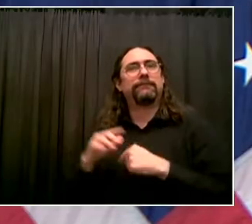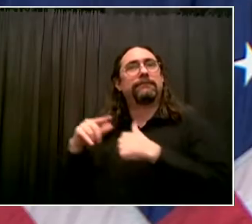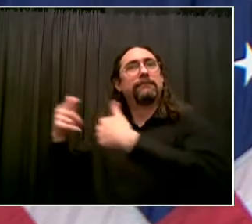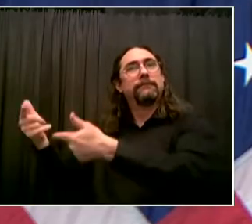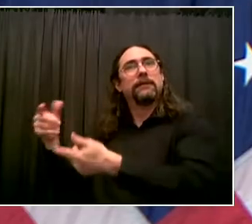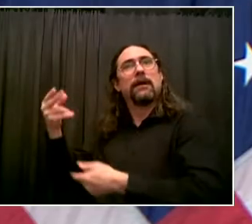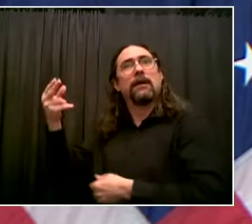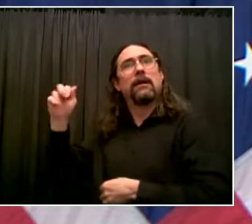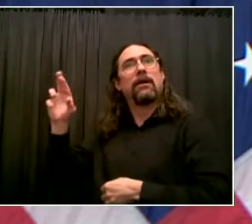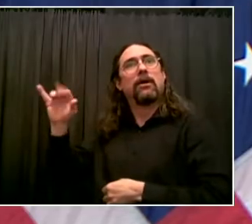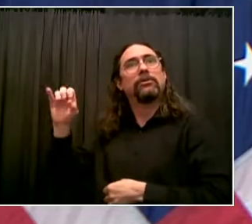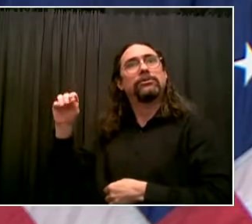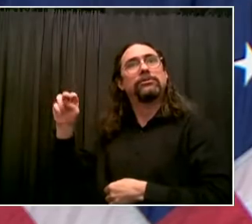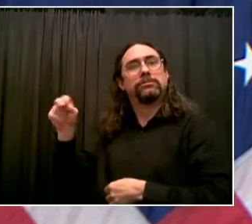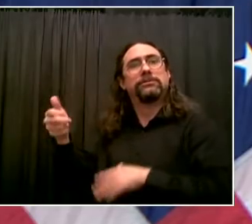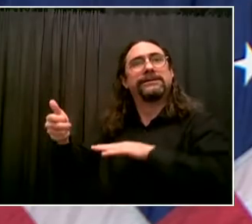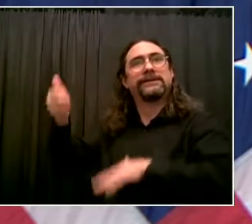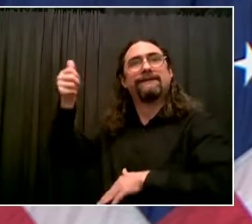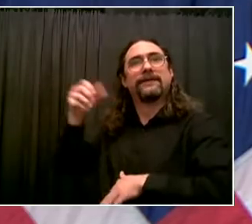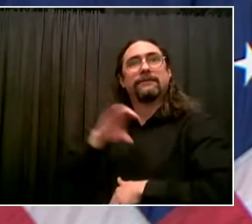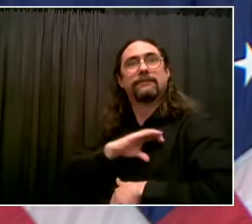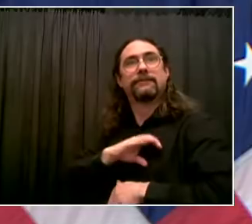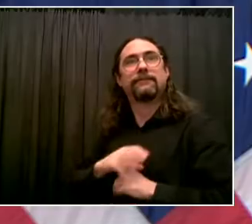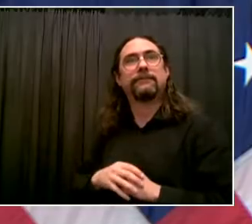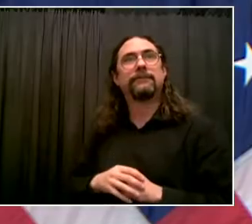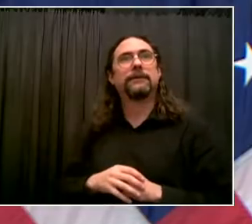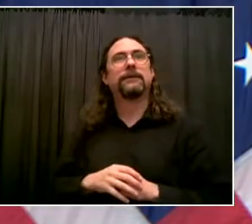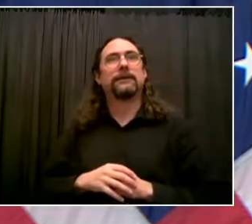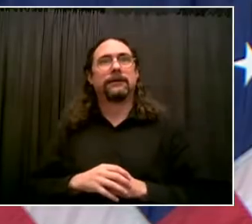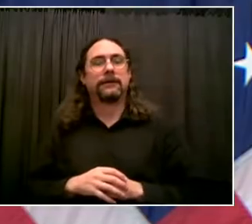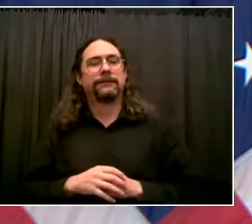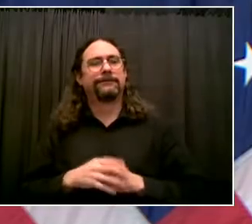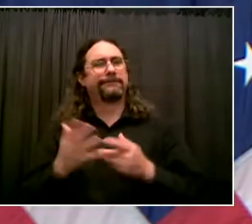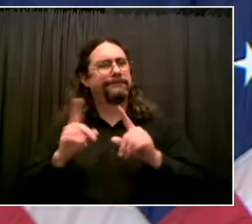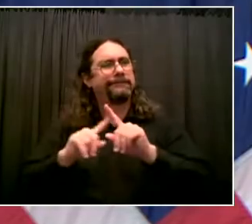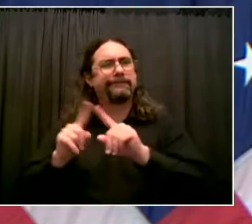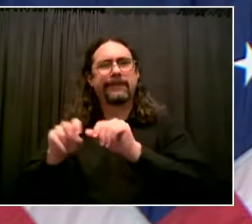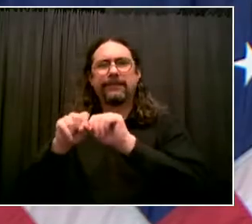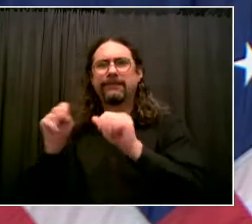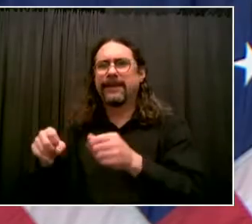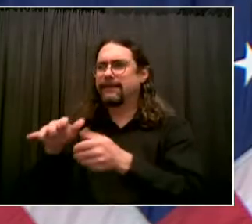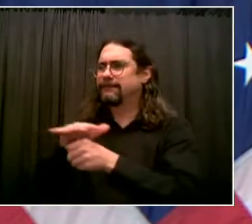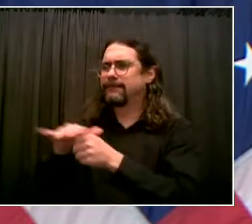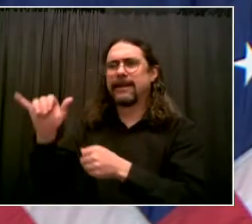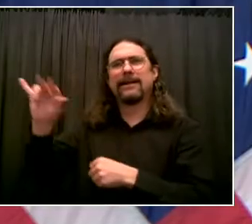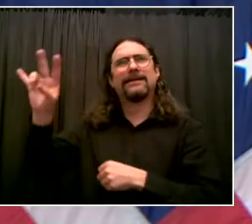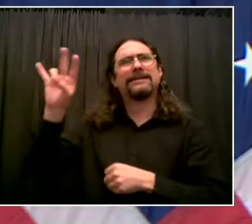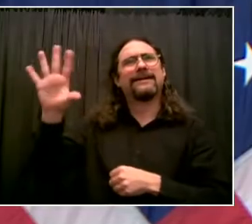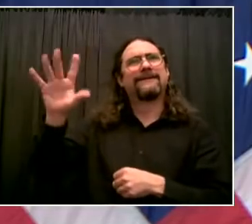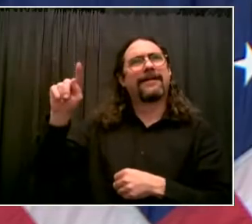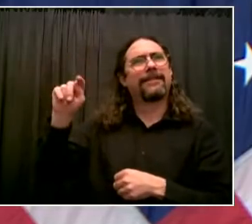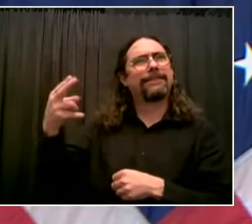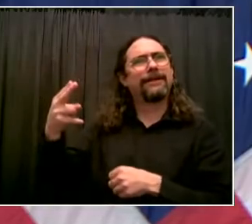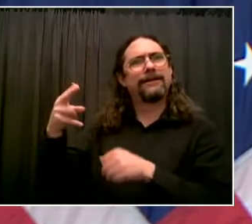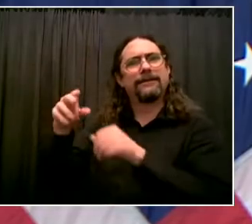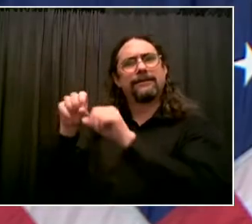FEW PRECINCTS WE